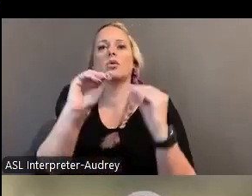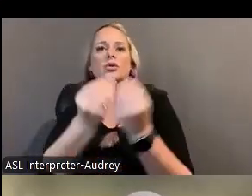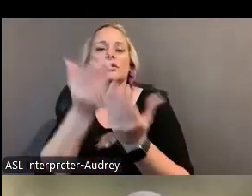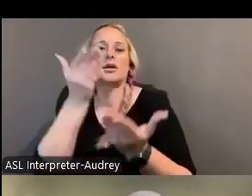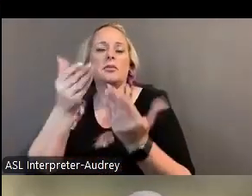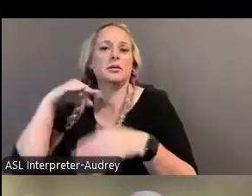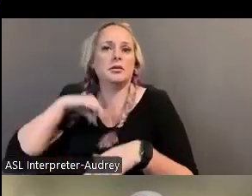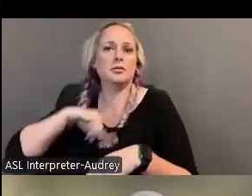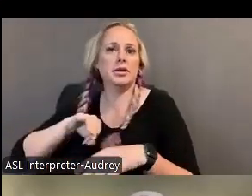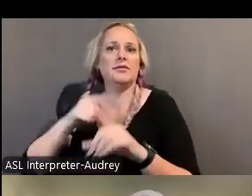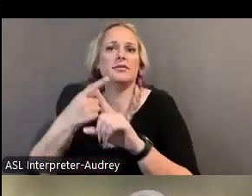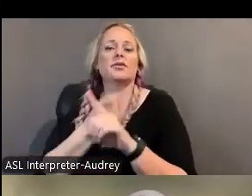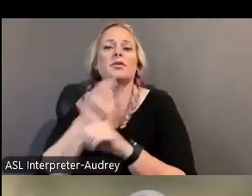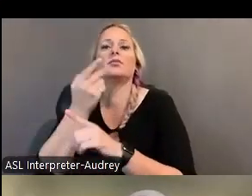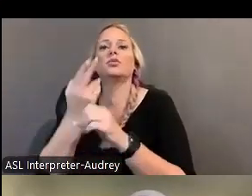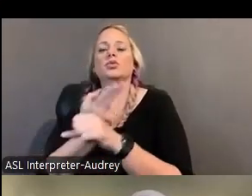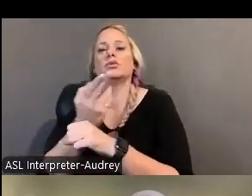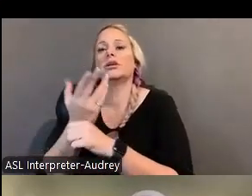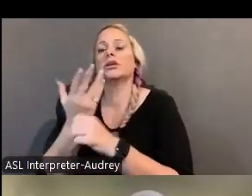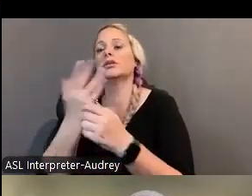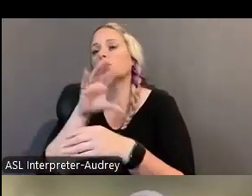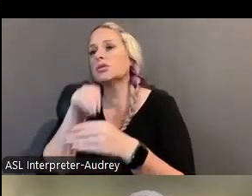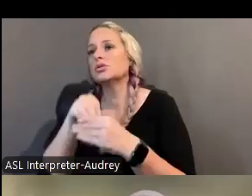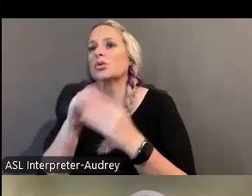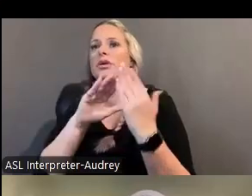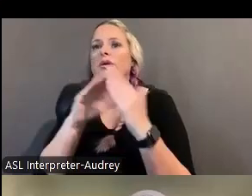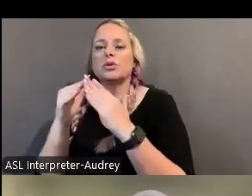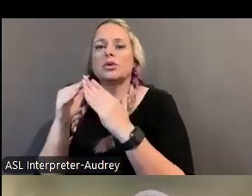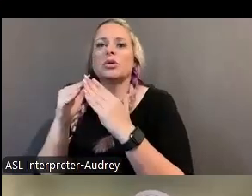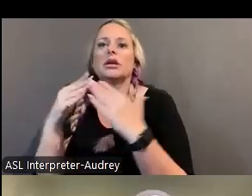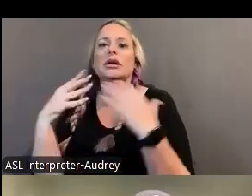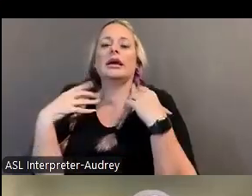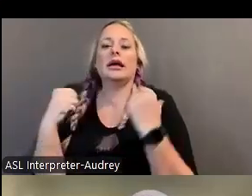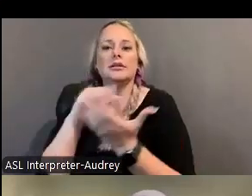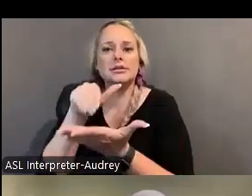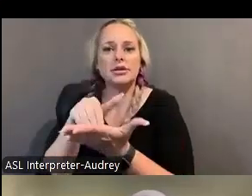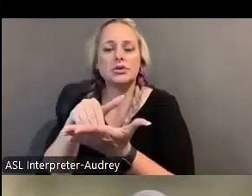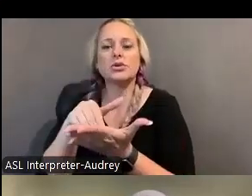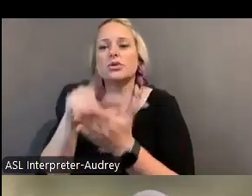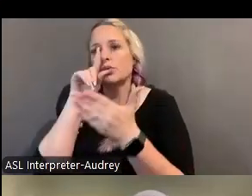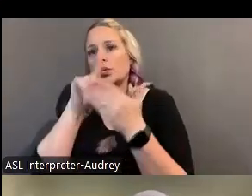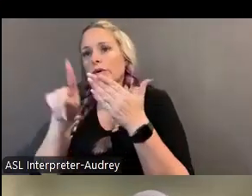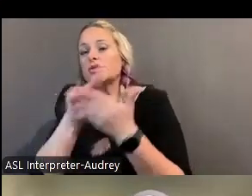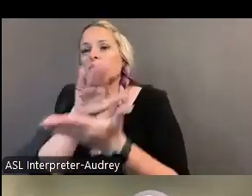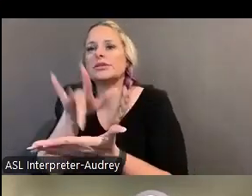including community health centers, research centers, knowledge translation centers,